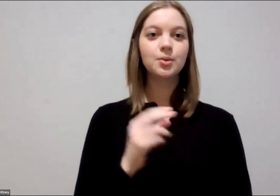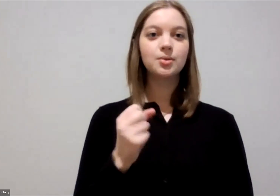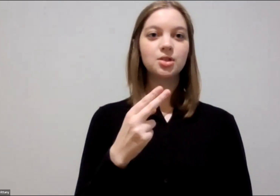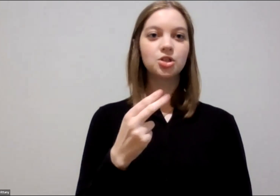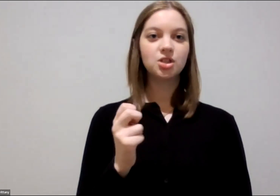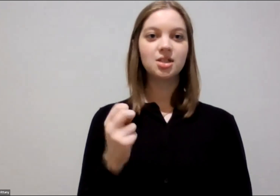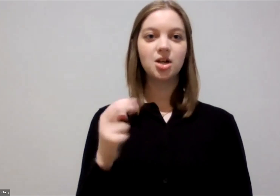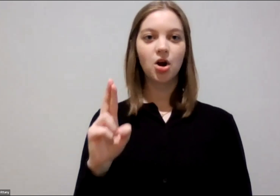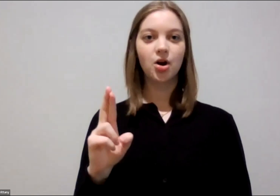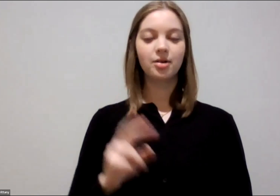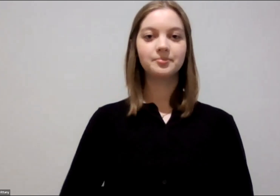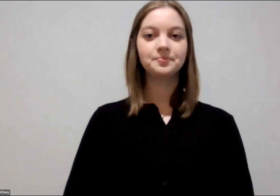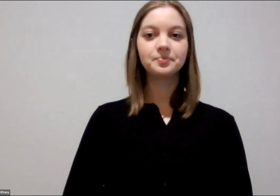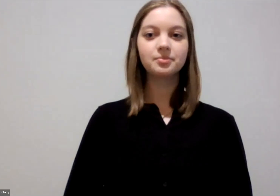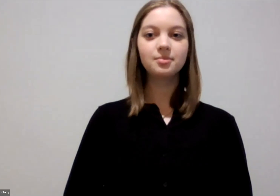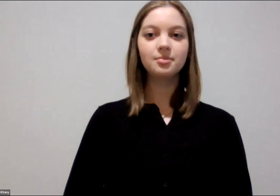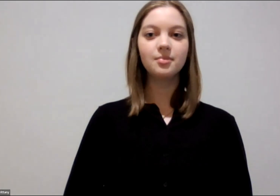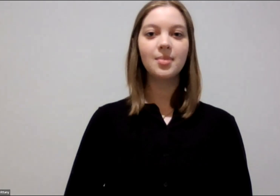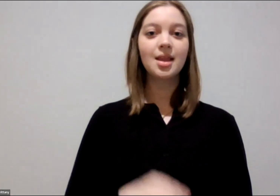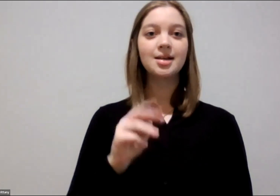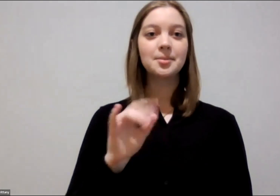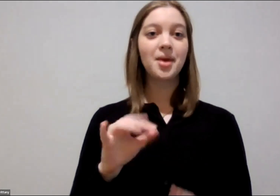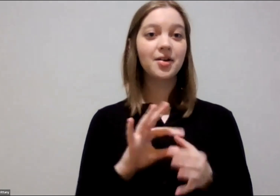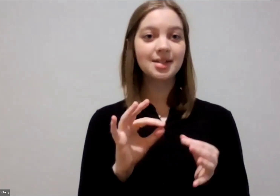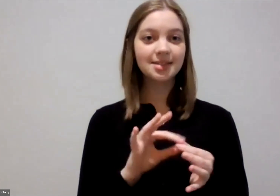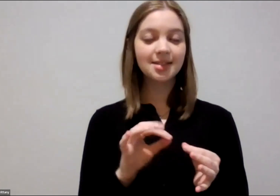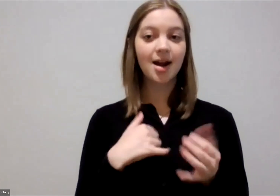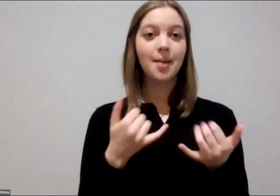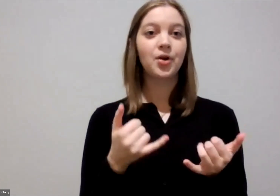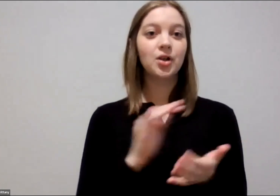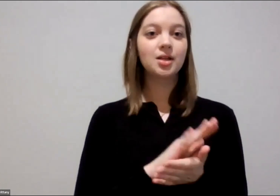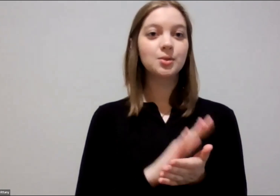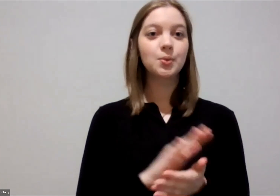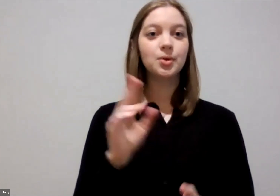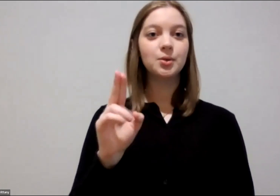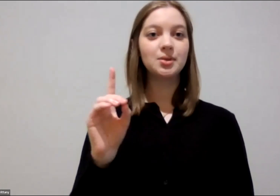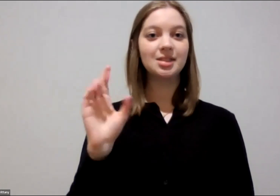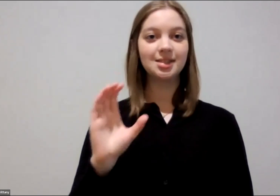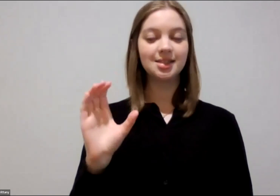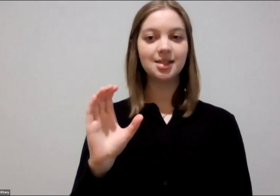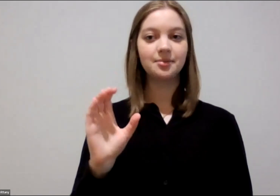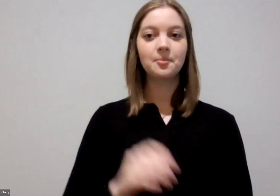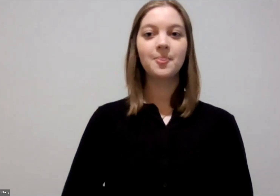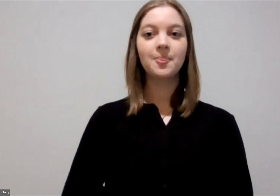She and her as me, as Mary said I am currently in school at the University of the District of Columbia.